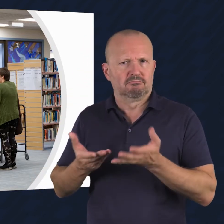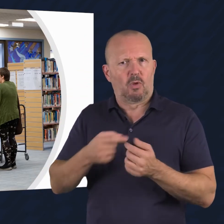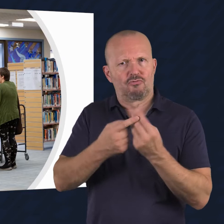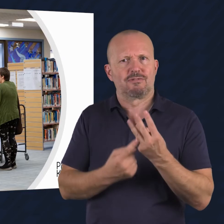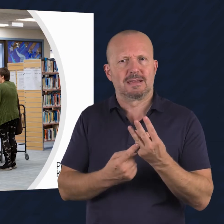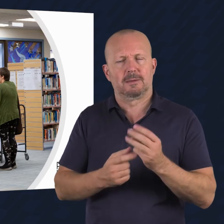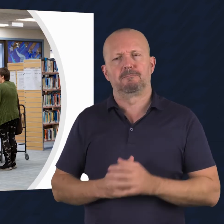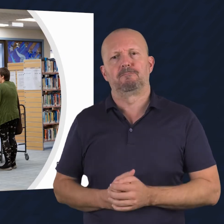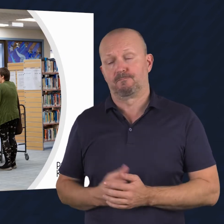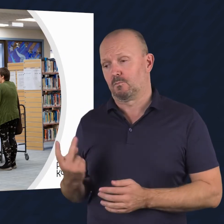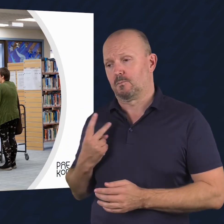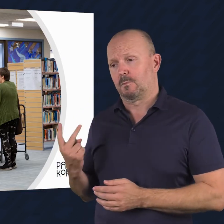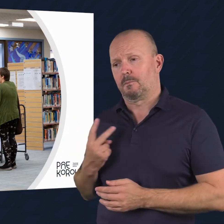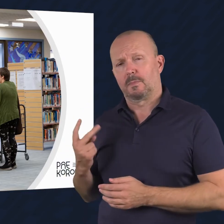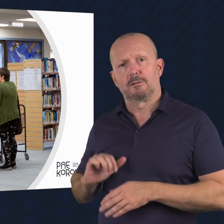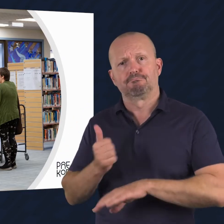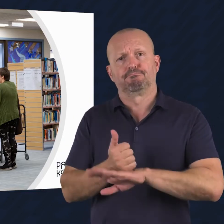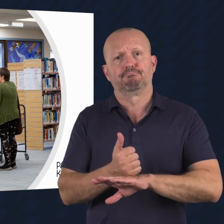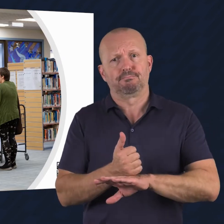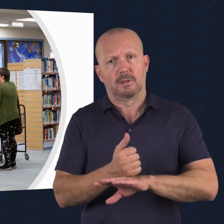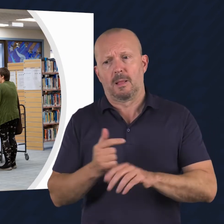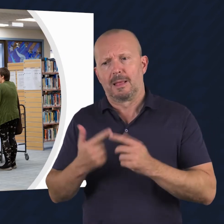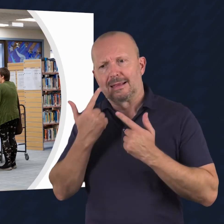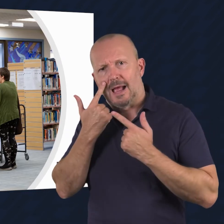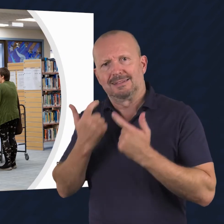Harley and I created a framework called the Kaitiakitanga Framework.